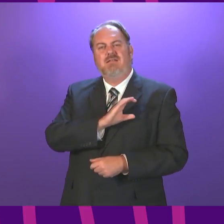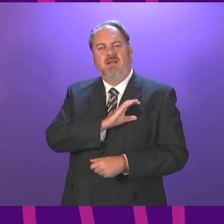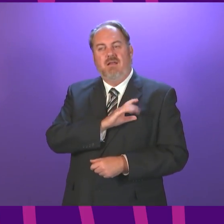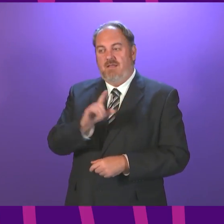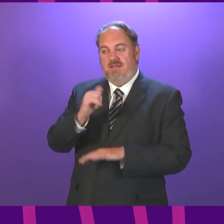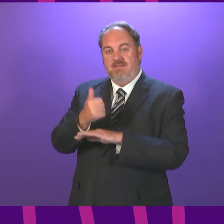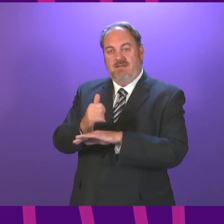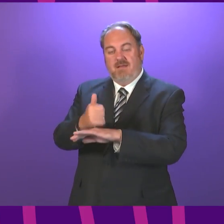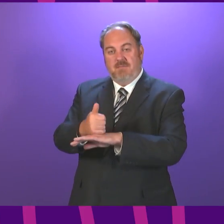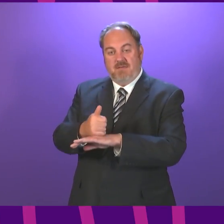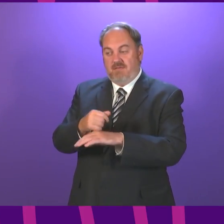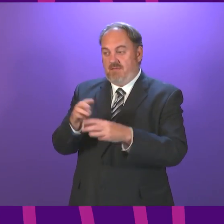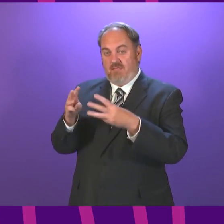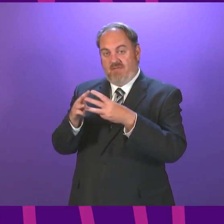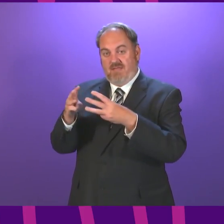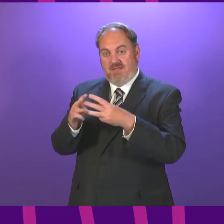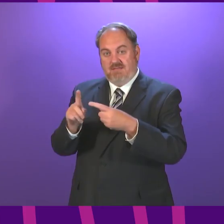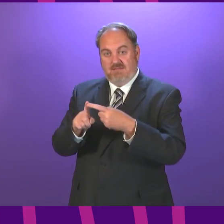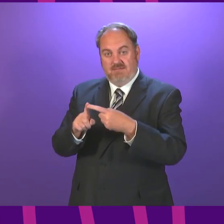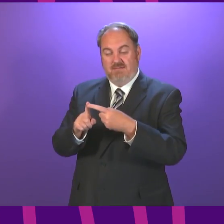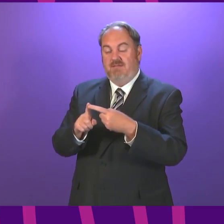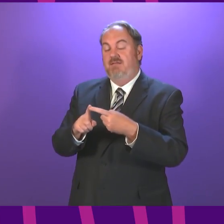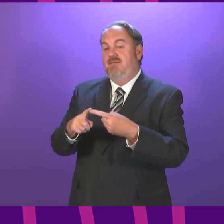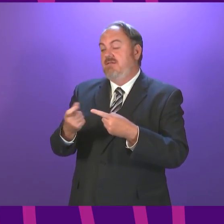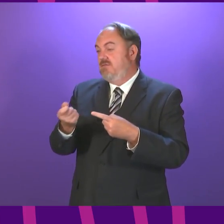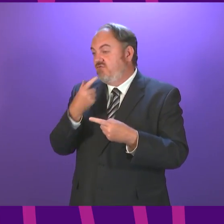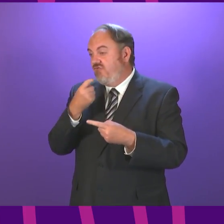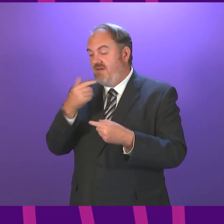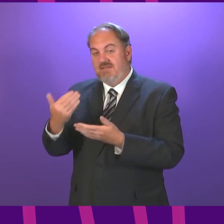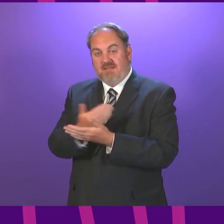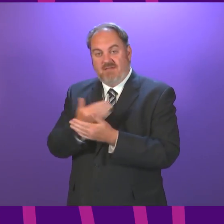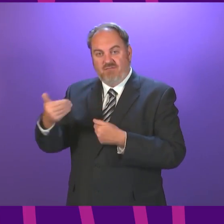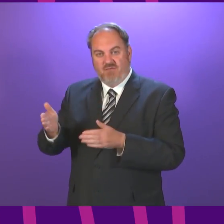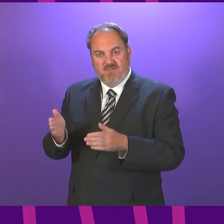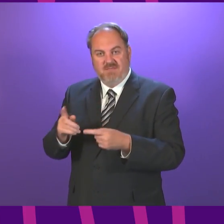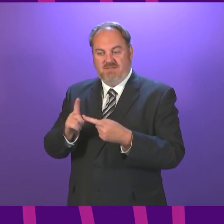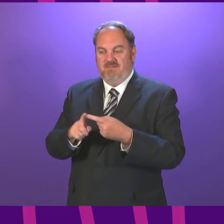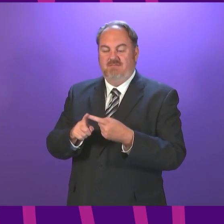prescribing, they introduced safe consumption rooms and they widened the distribution and